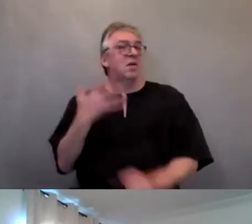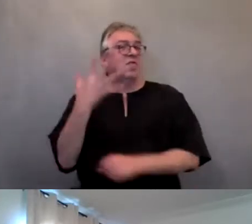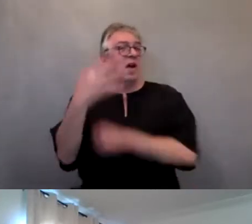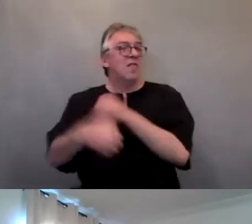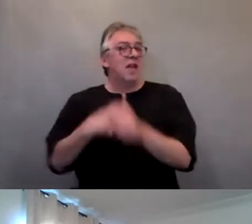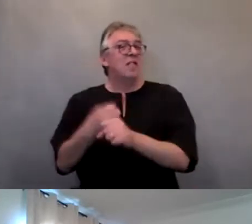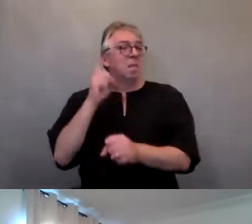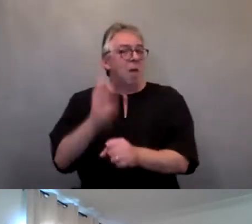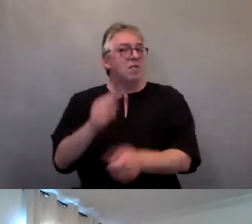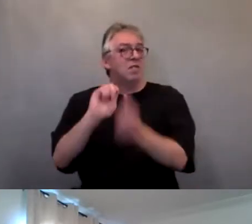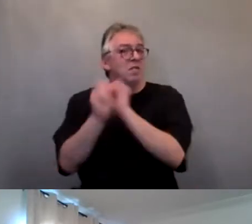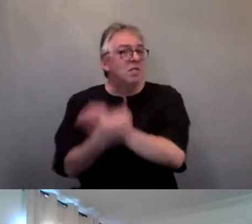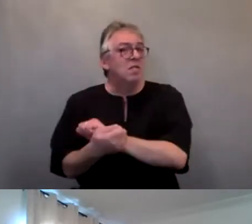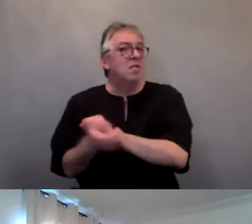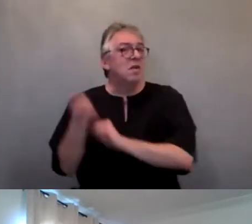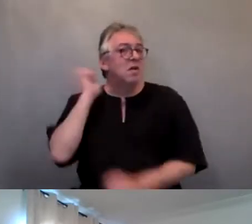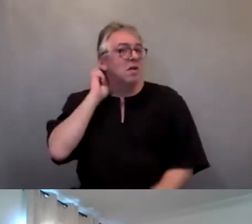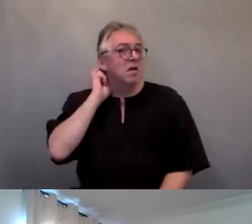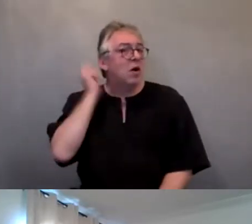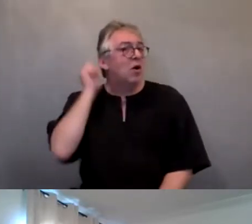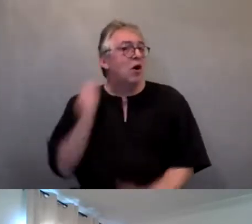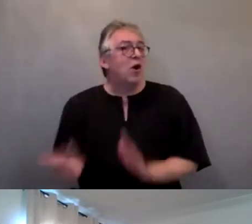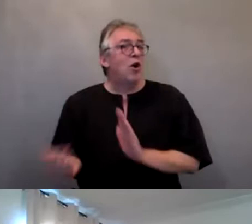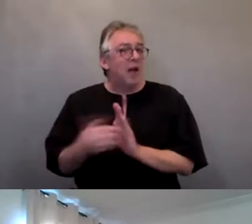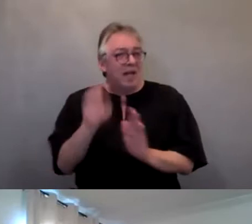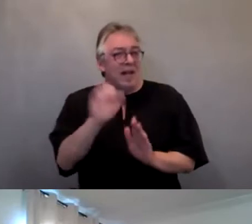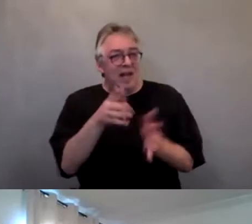us now, someone asked before about the five years of